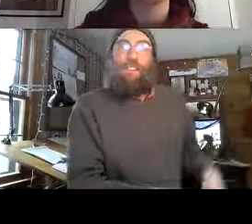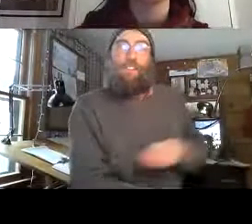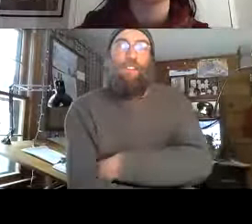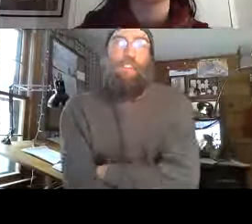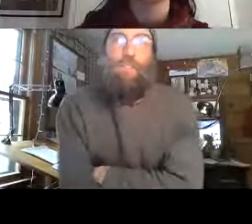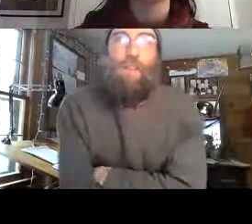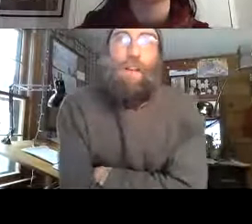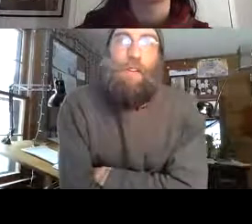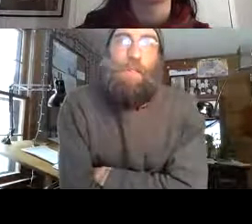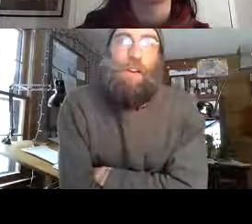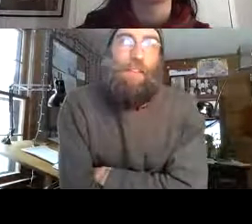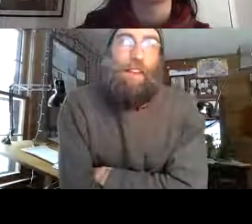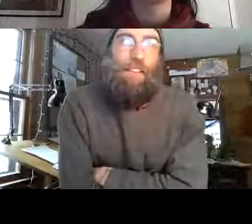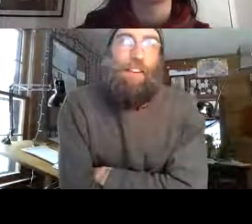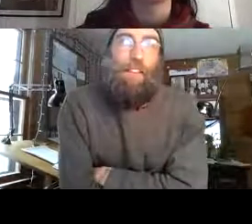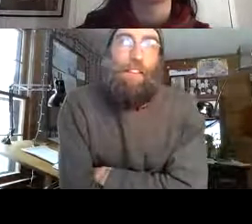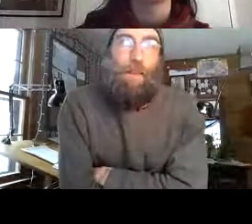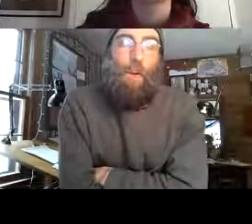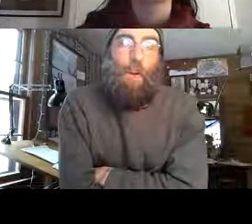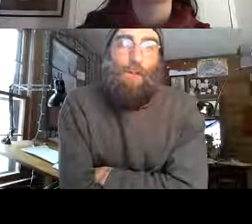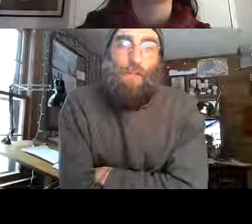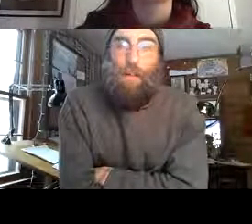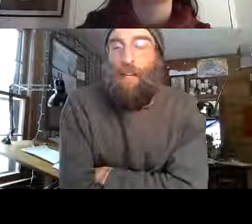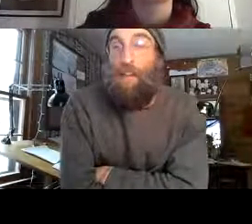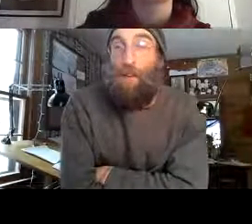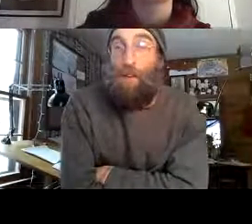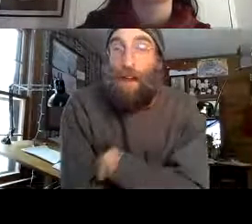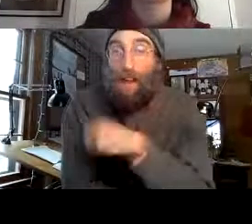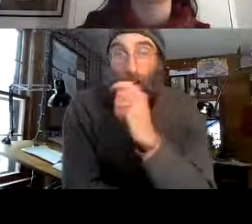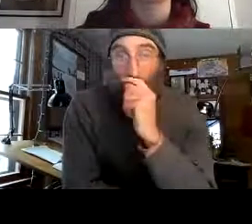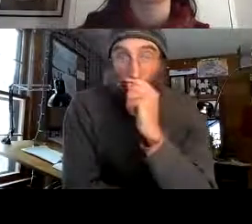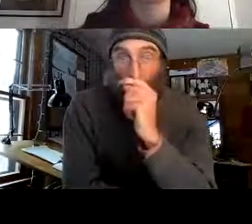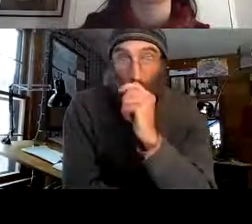that soldiers write home don't necessarily walk you through, step by step, their day.